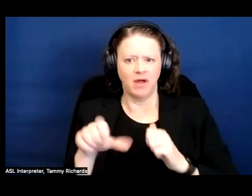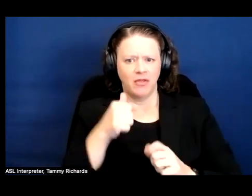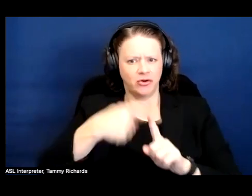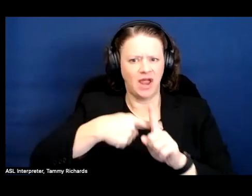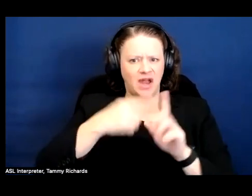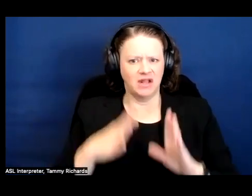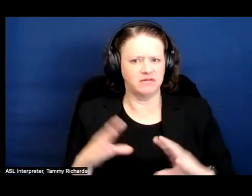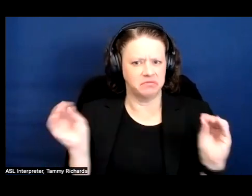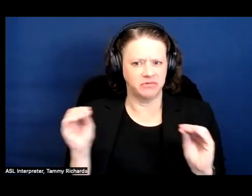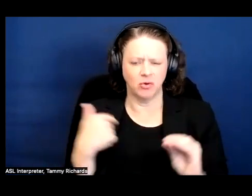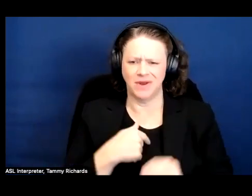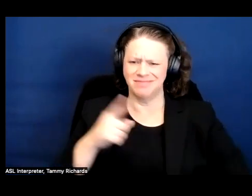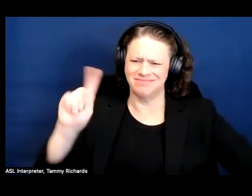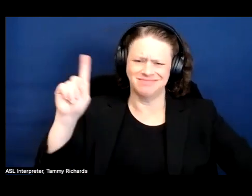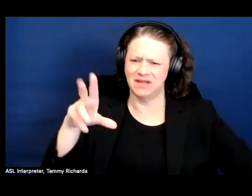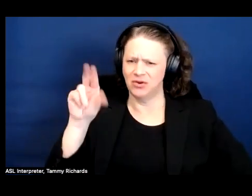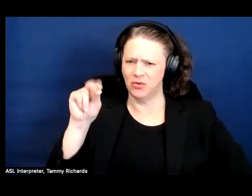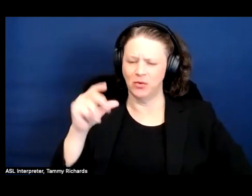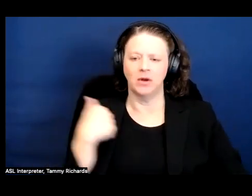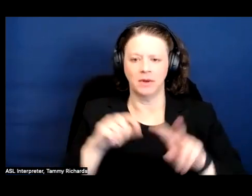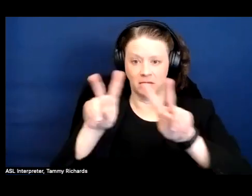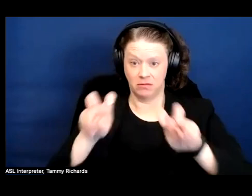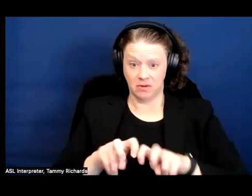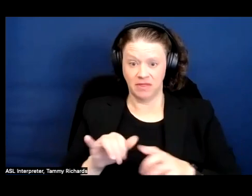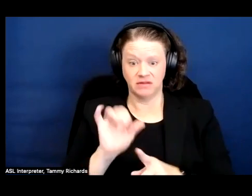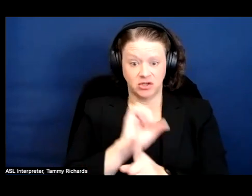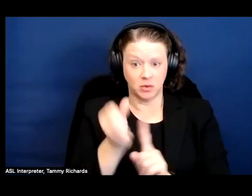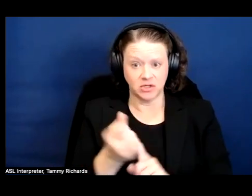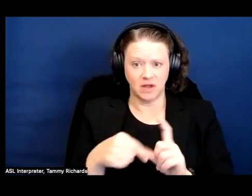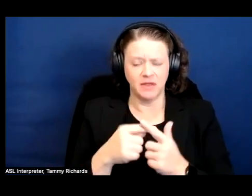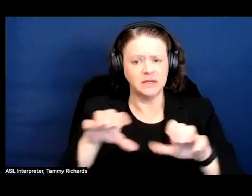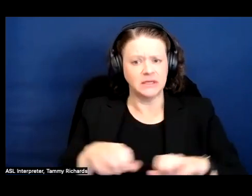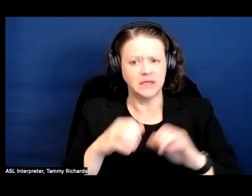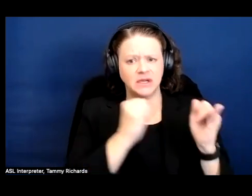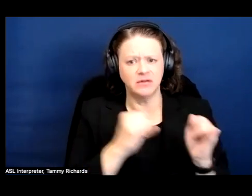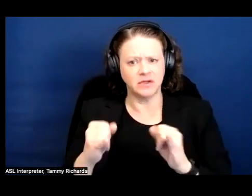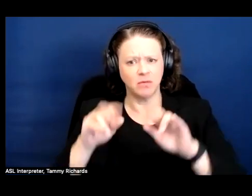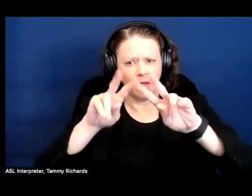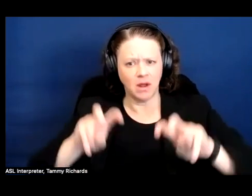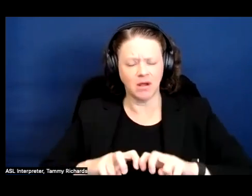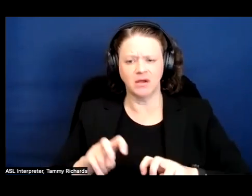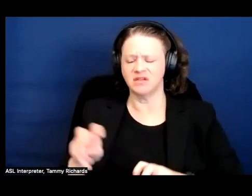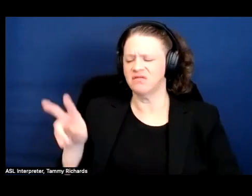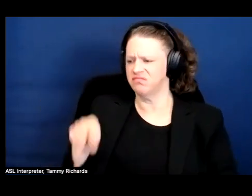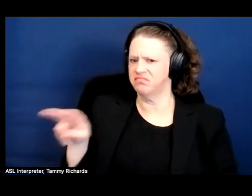They cannot charge a surcharge of any kind. A housing provider is allowed to charge a tenant